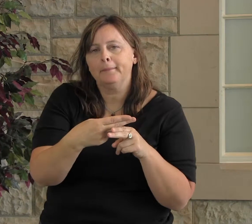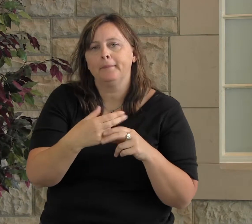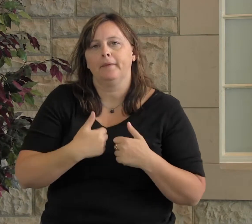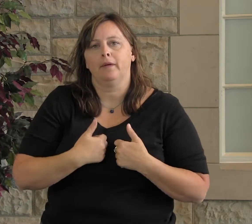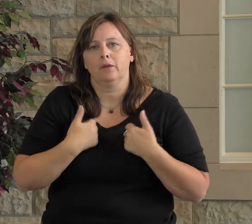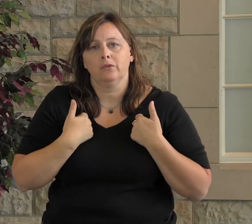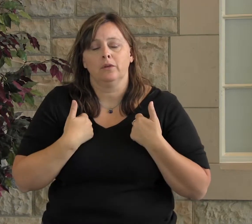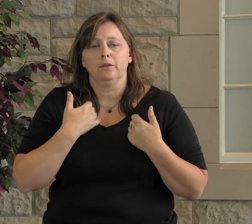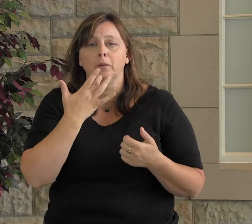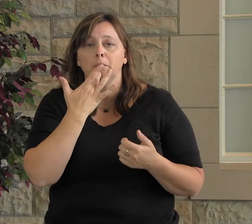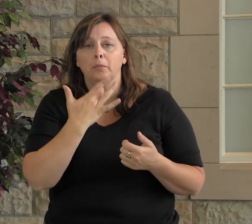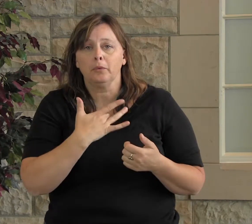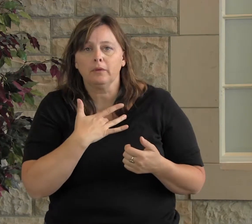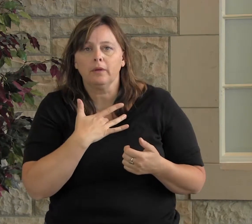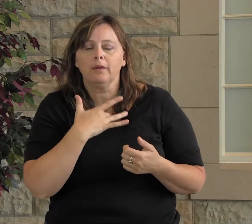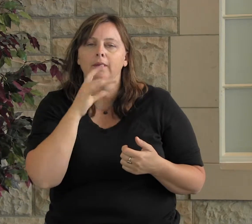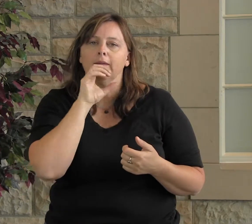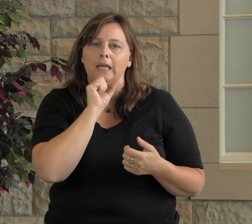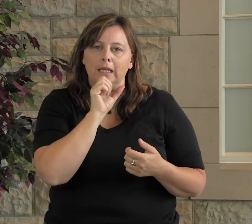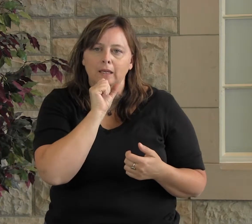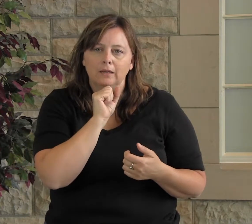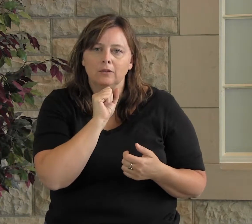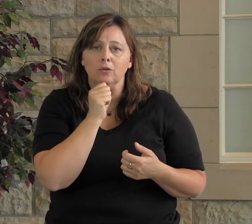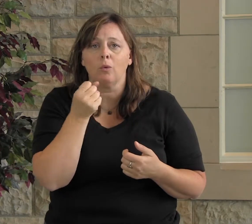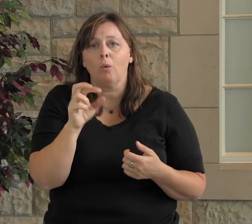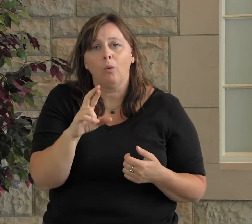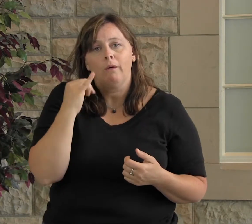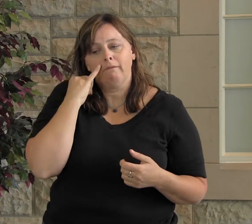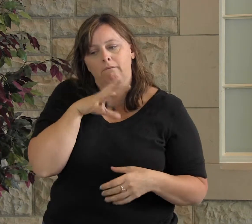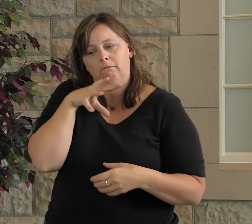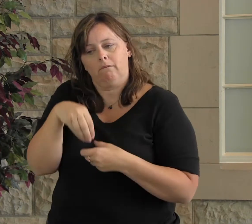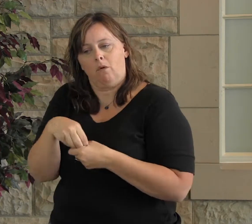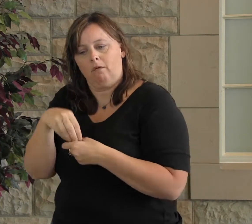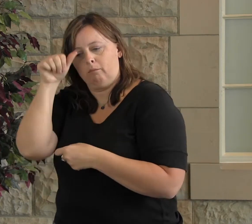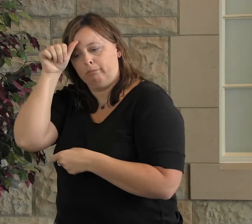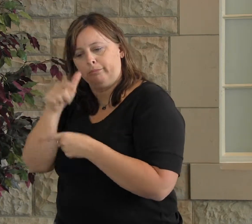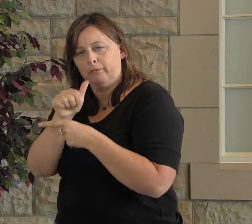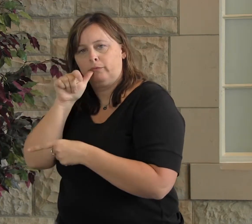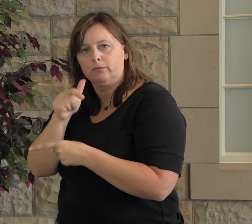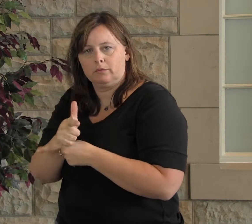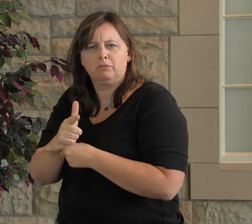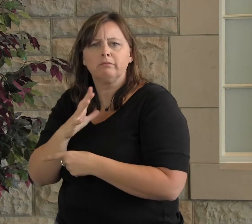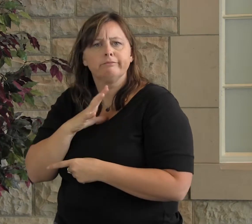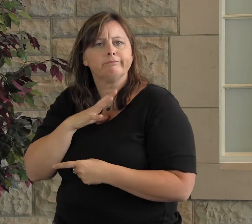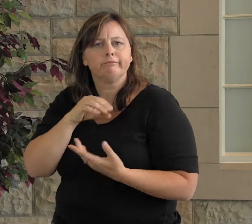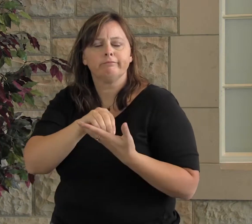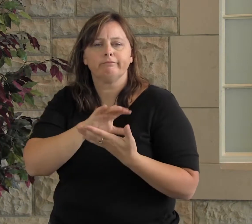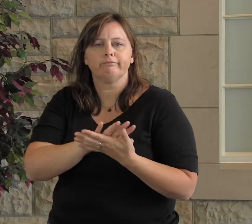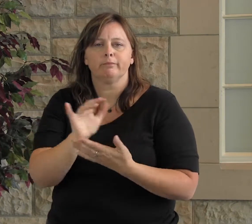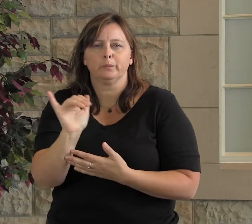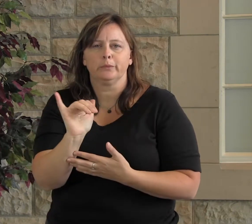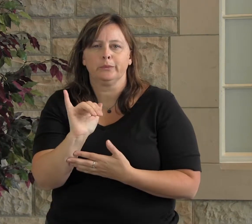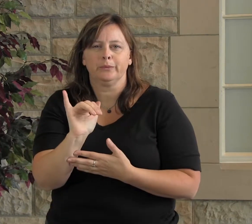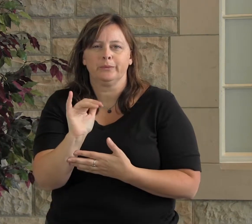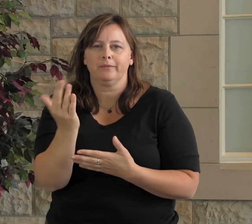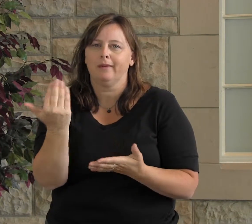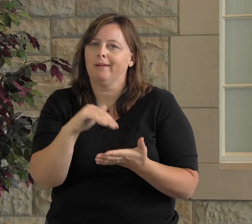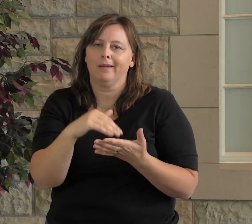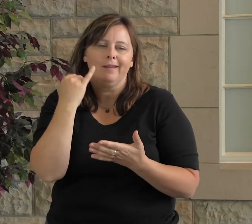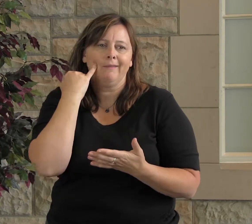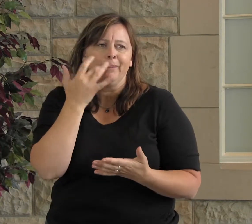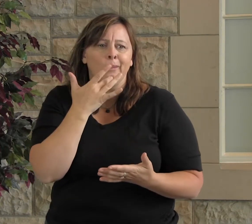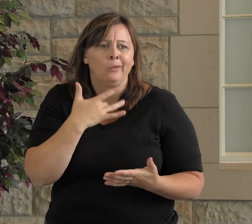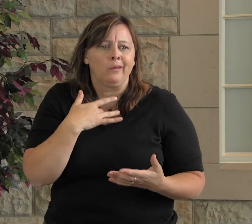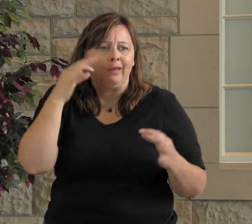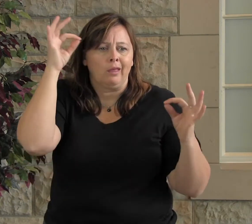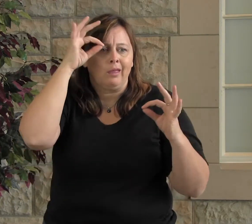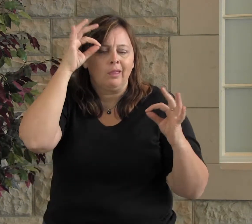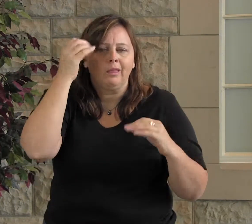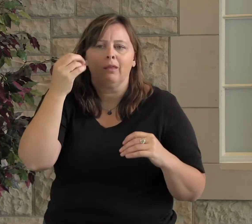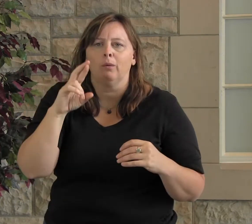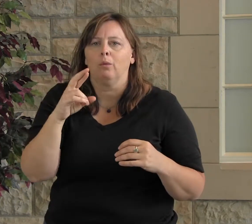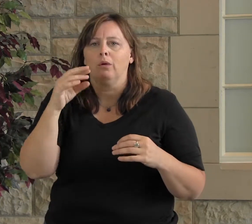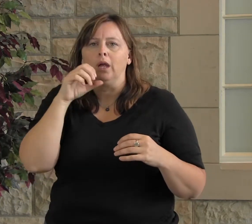their address, their birthday, their age, or maybe if it's involving a sibling you would put that information, too.